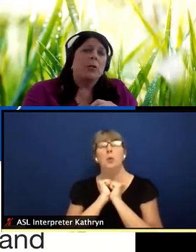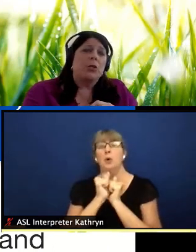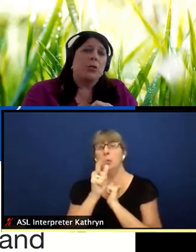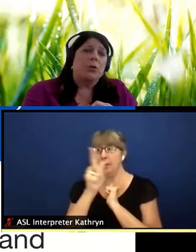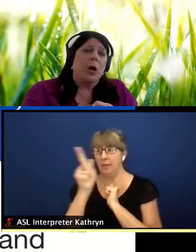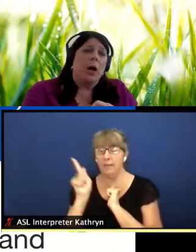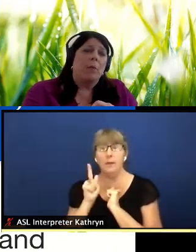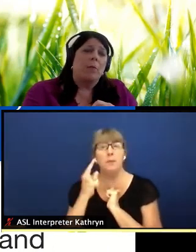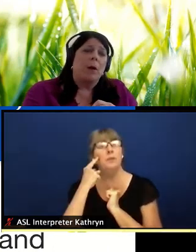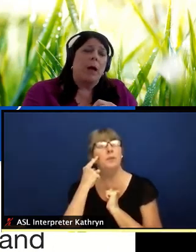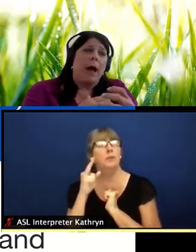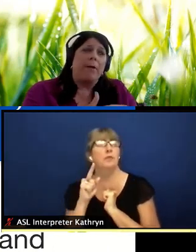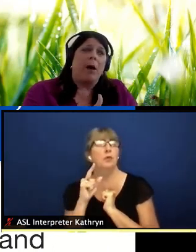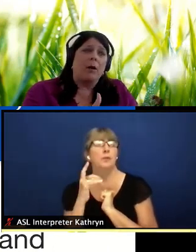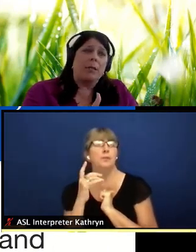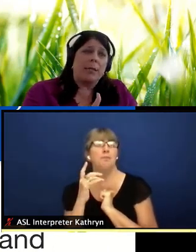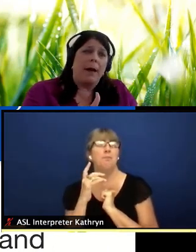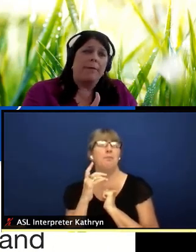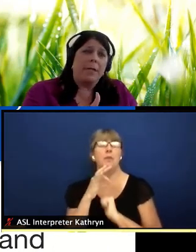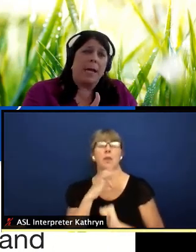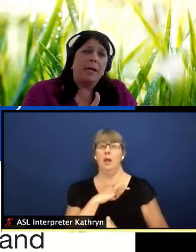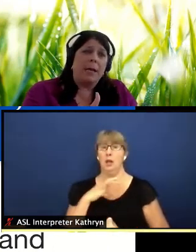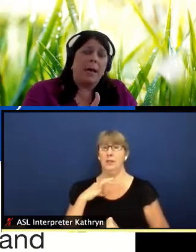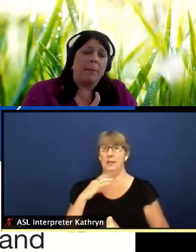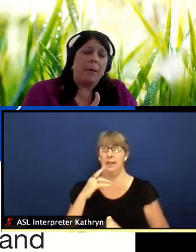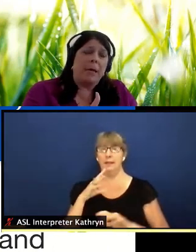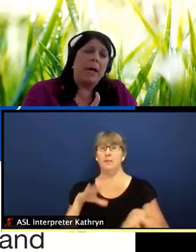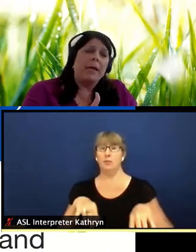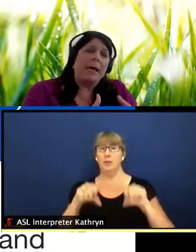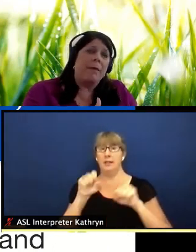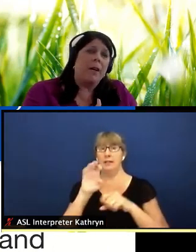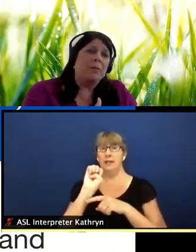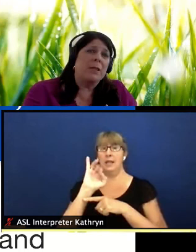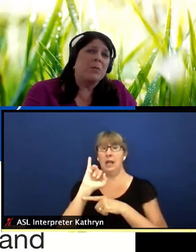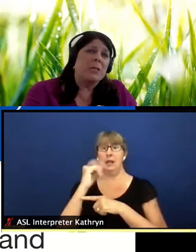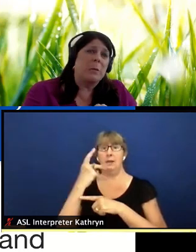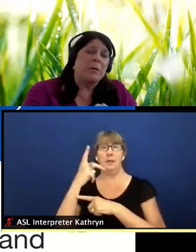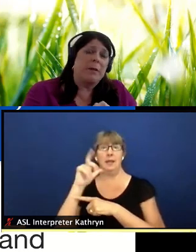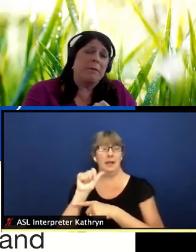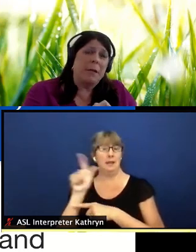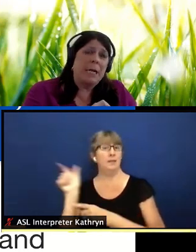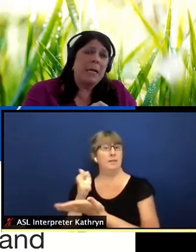to have our staff take the EIPA they have helped us with some of that funding.